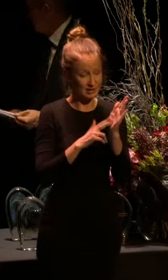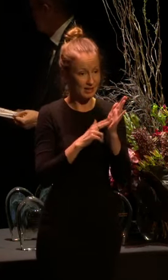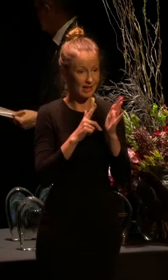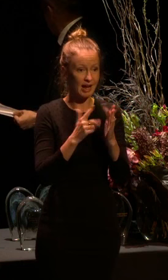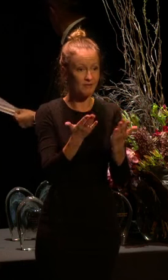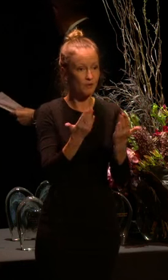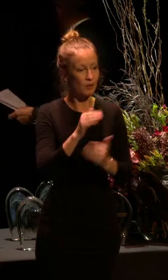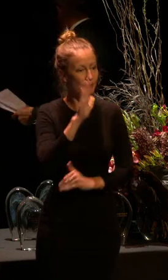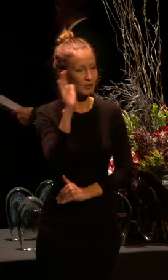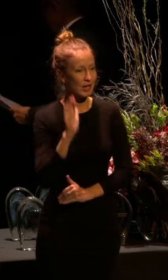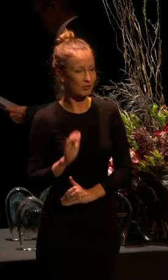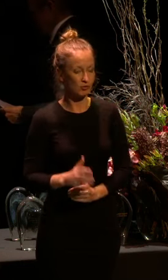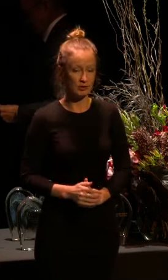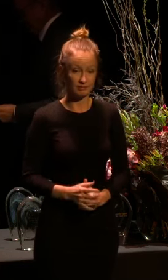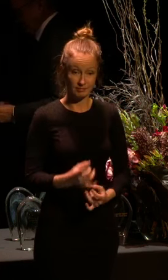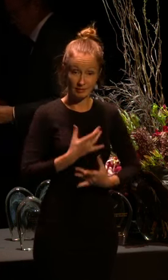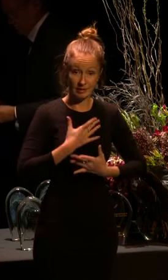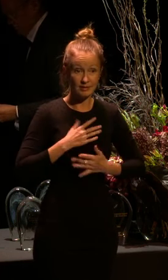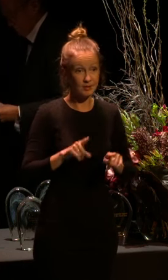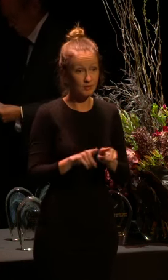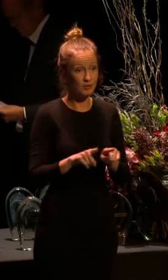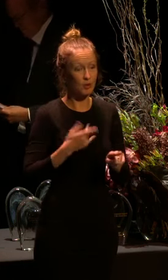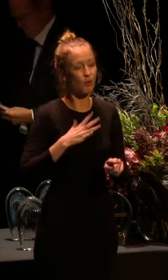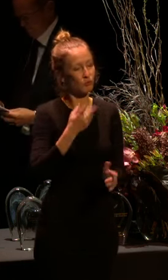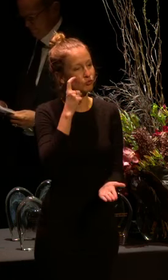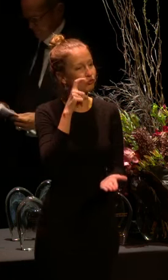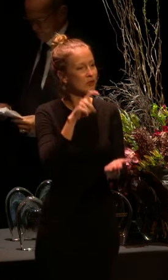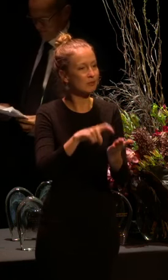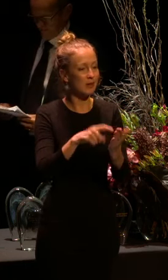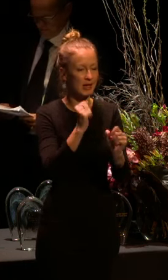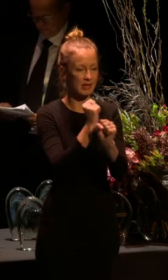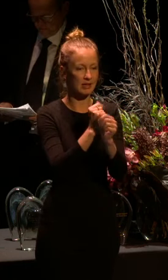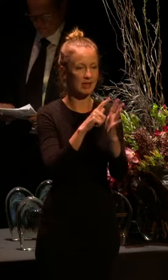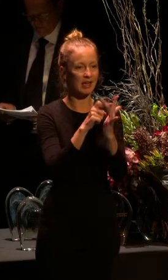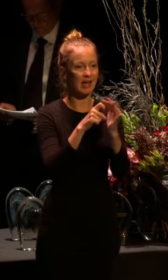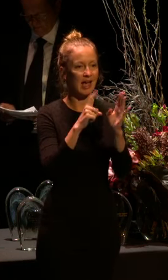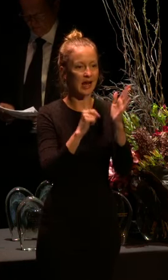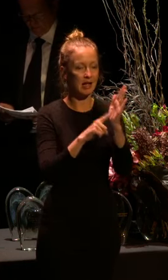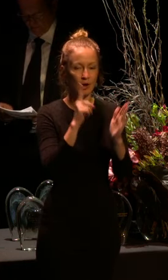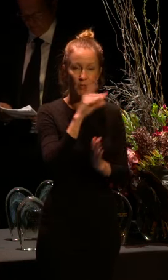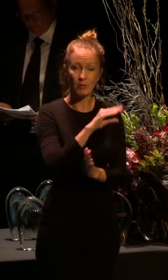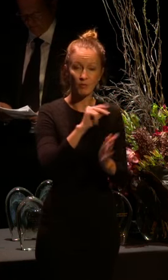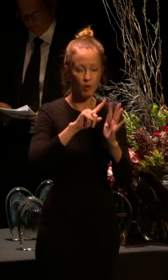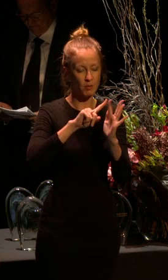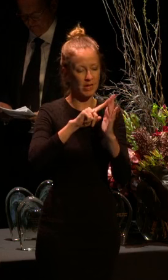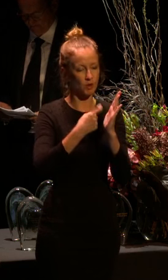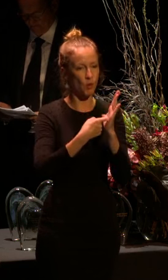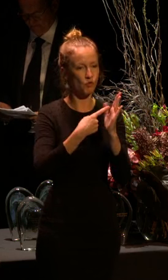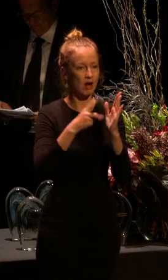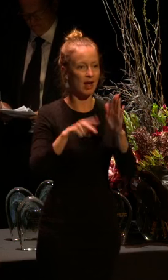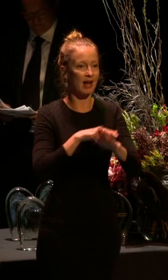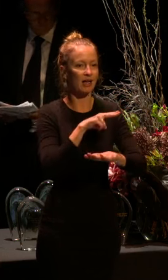I also pay my respect to the Gadigal people of the Eora nation.